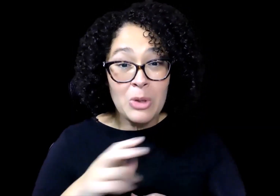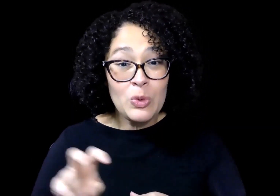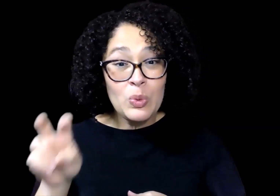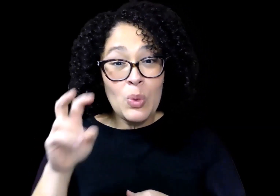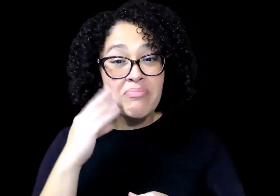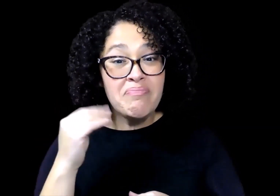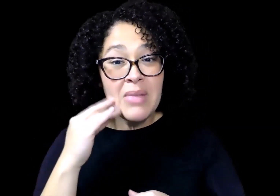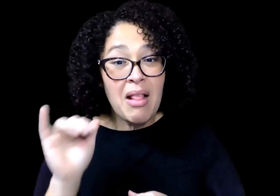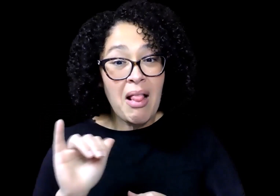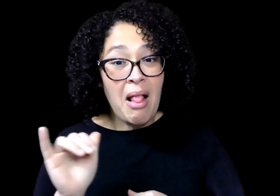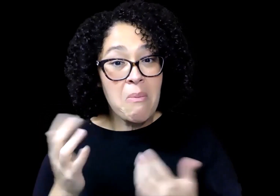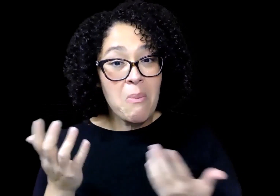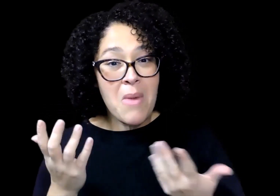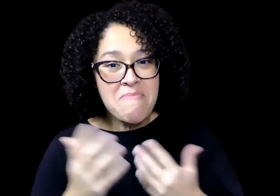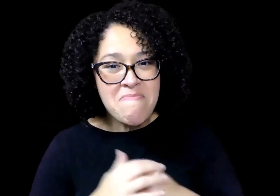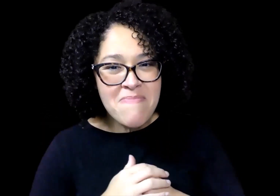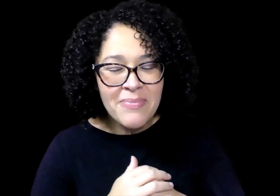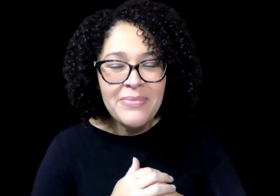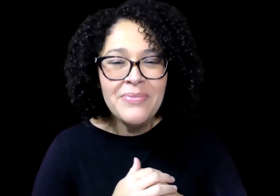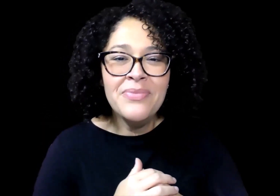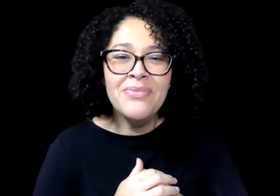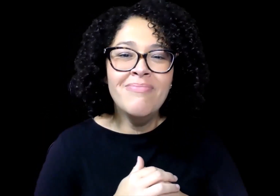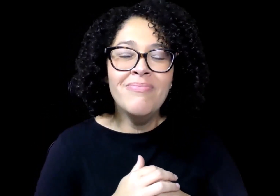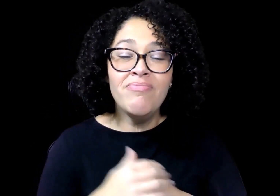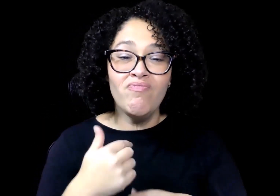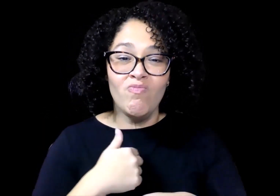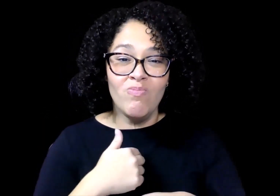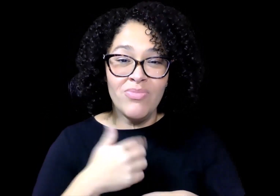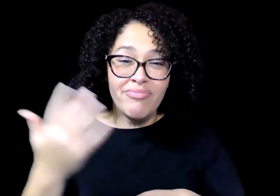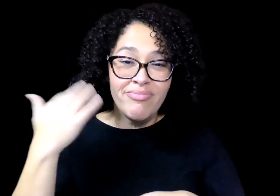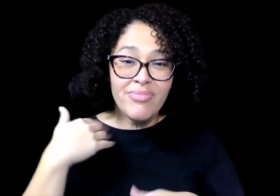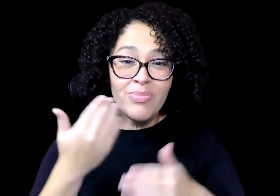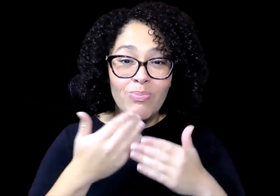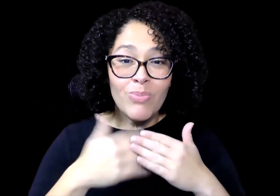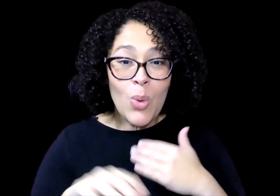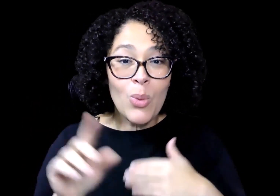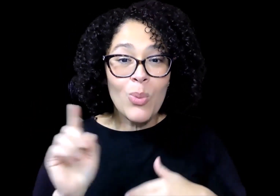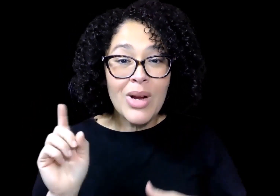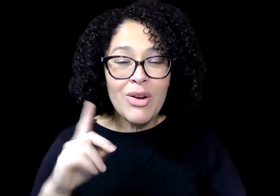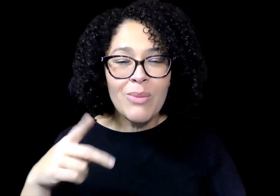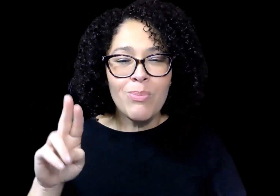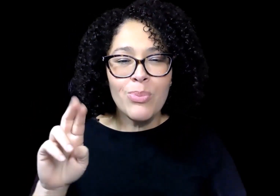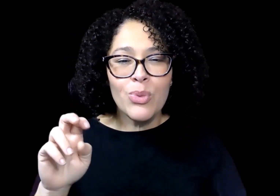that's a great question I'd like to tell you about what my experiences have been like